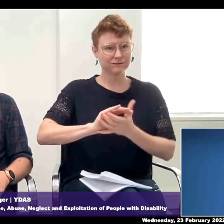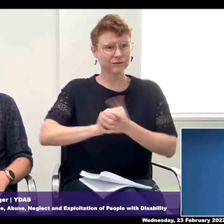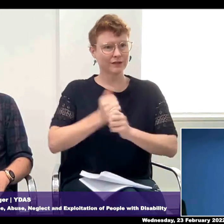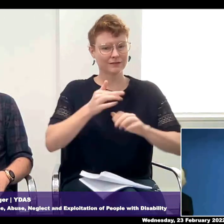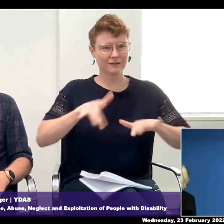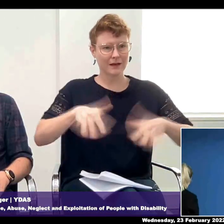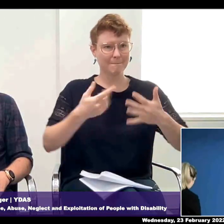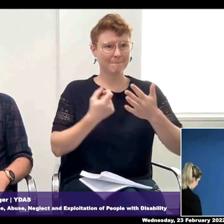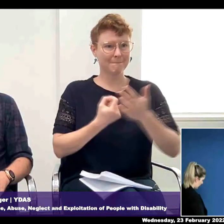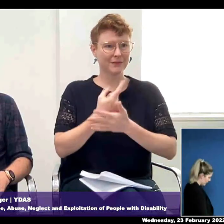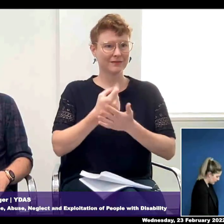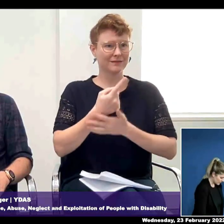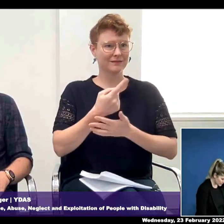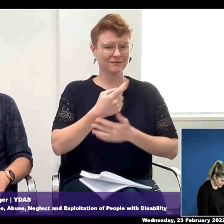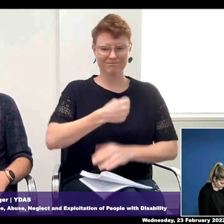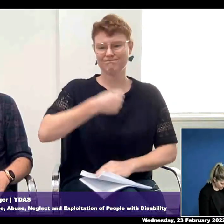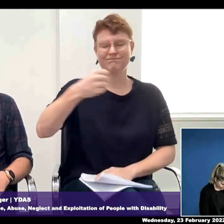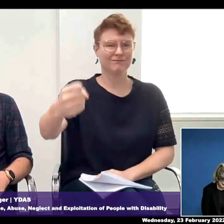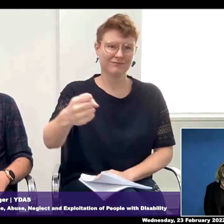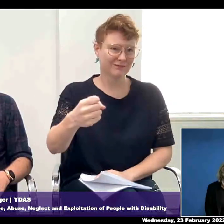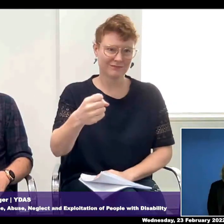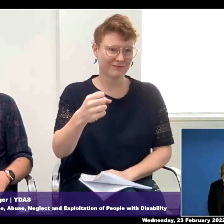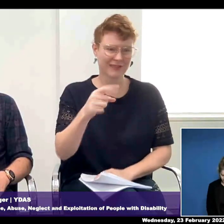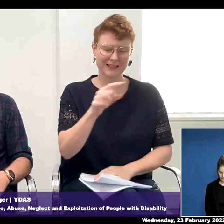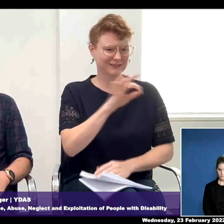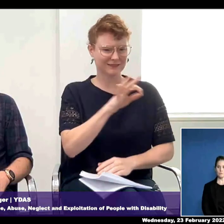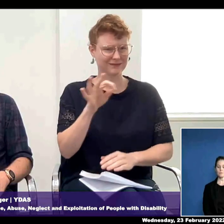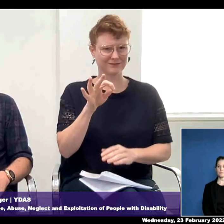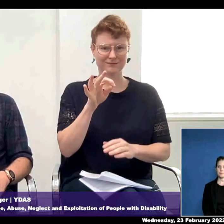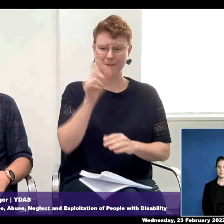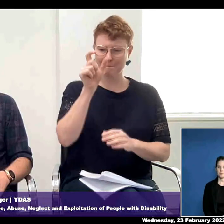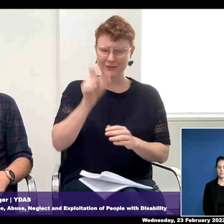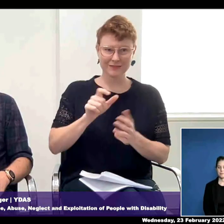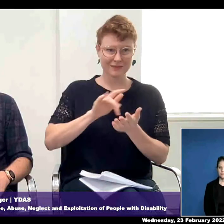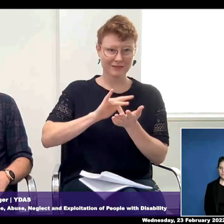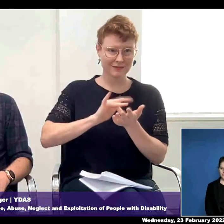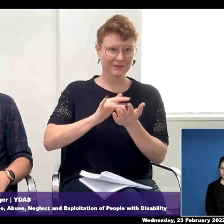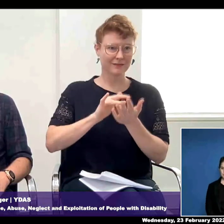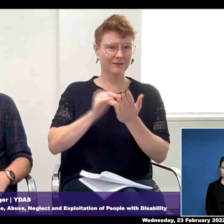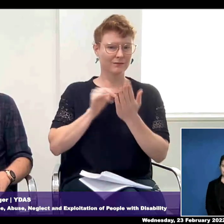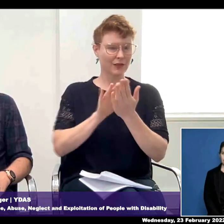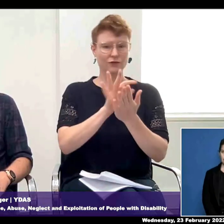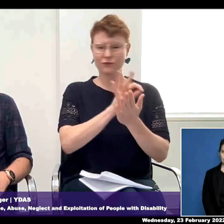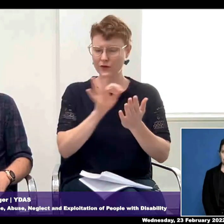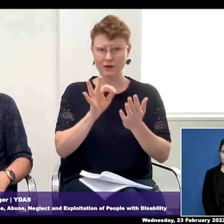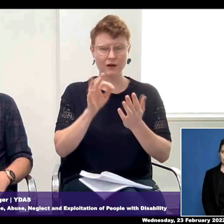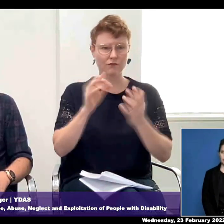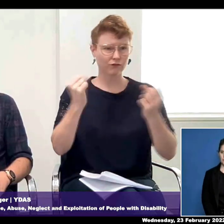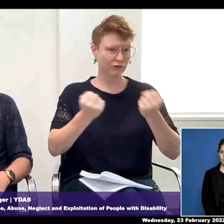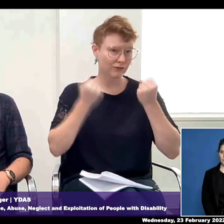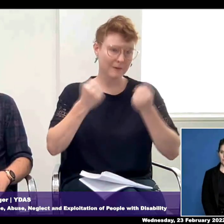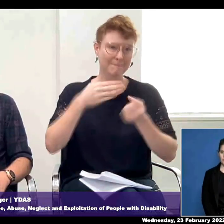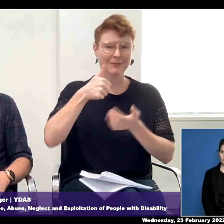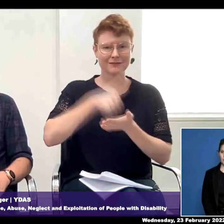So that the disabled young person comes in and they should be grateful for any opportunity that's provided to them. It's not person-centred.